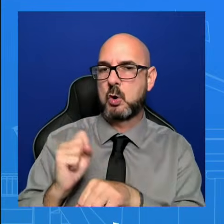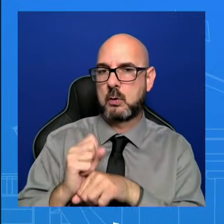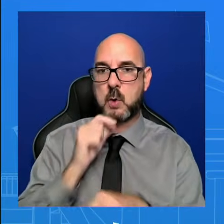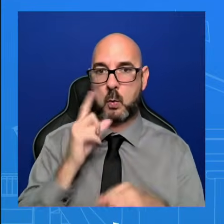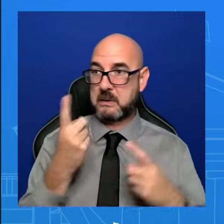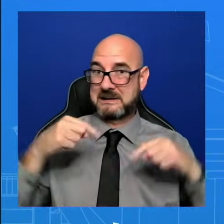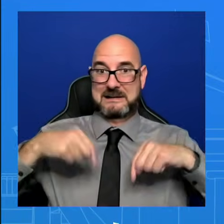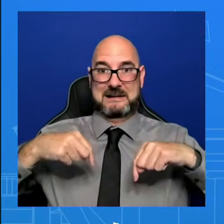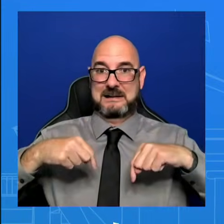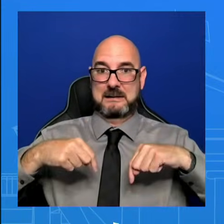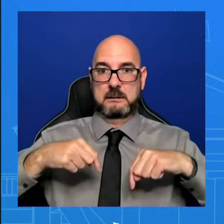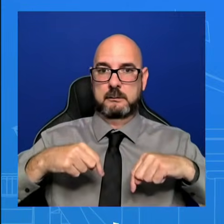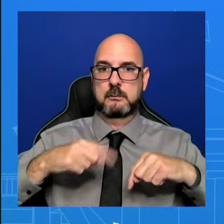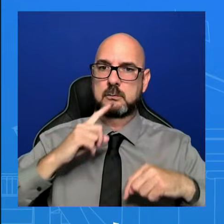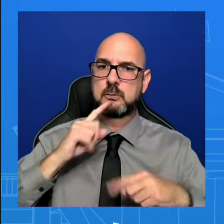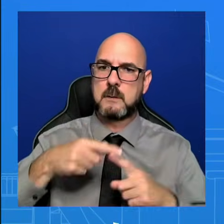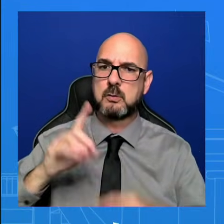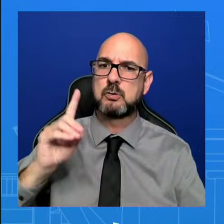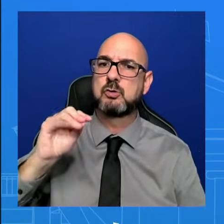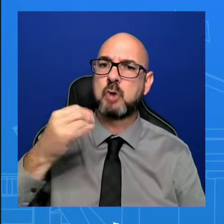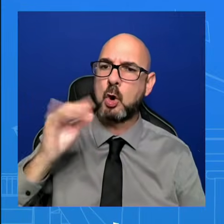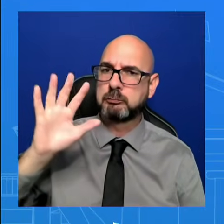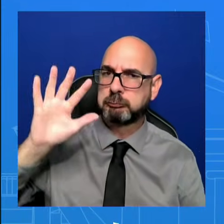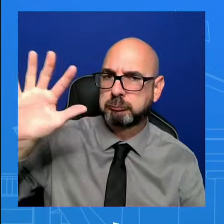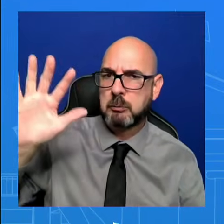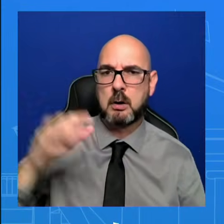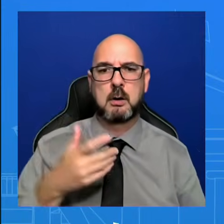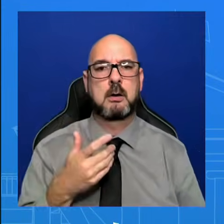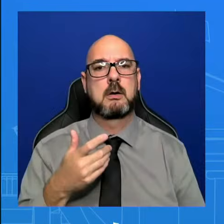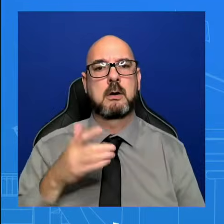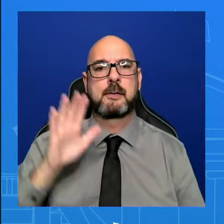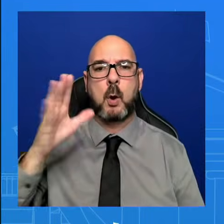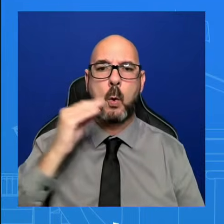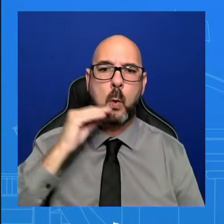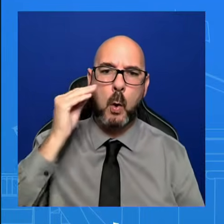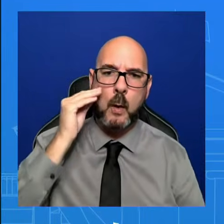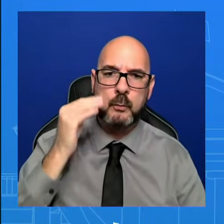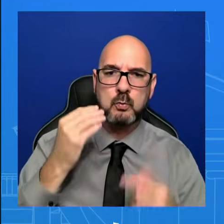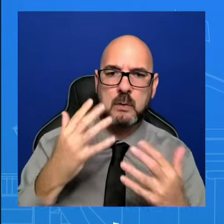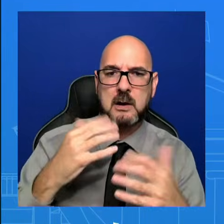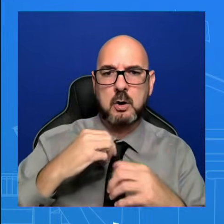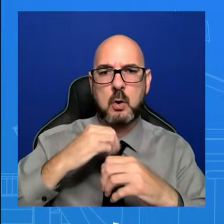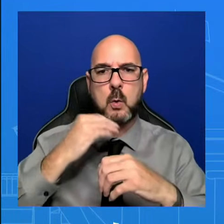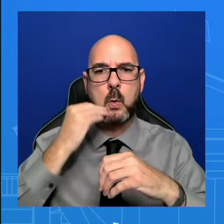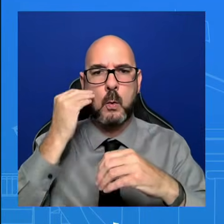We're talking about Homeland Security. Right? We're talking about Department of -- Department of Education,